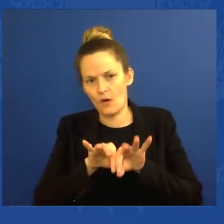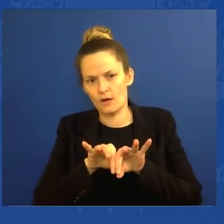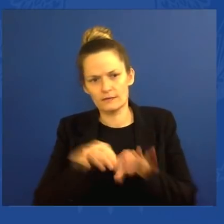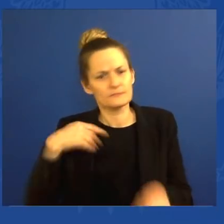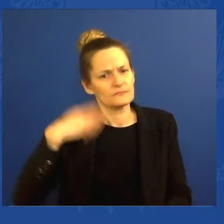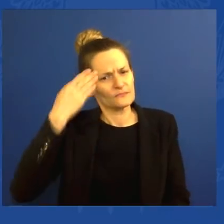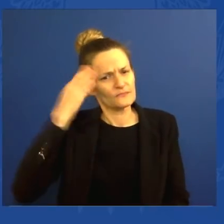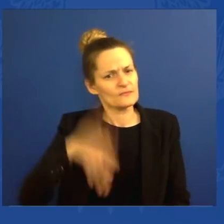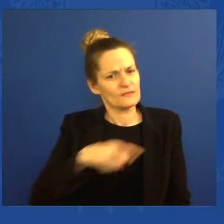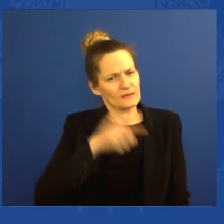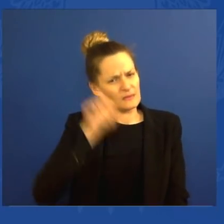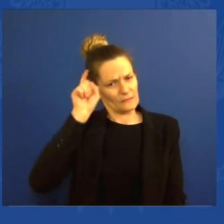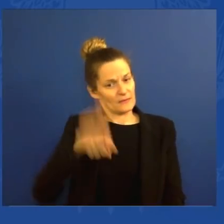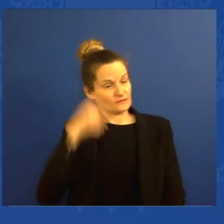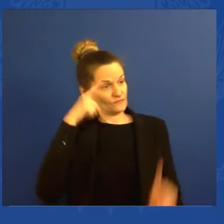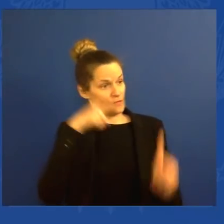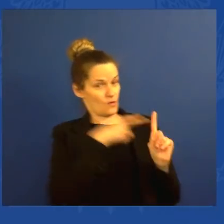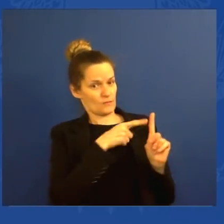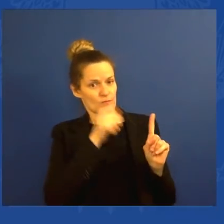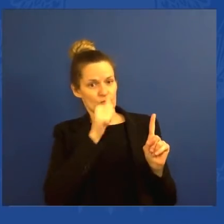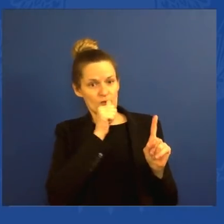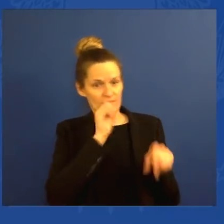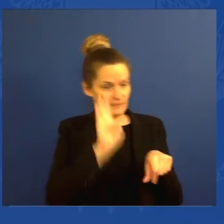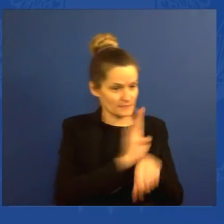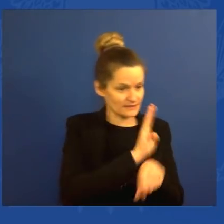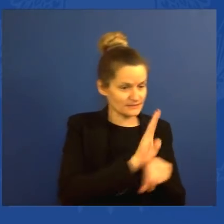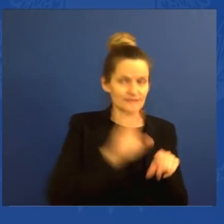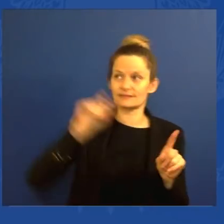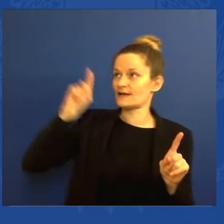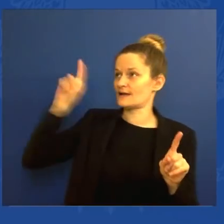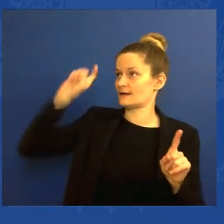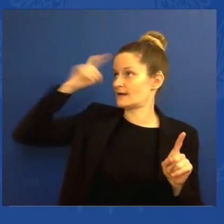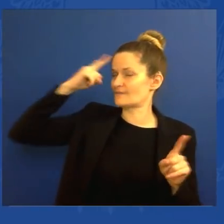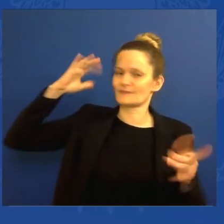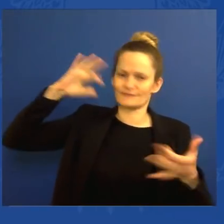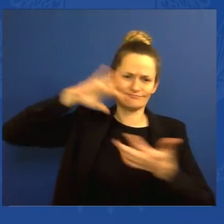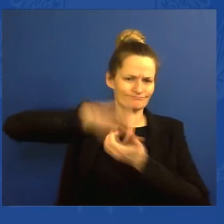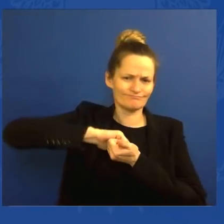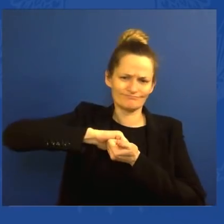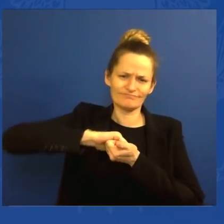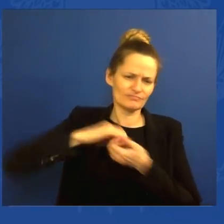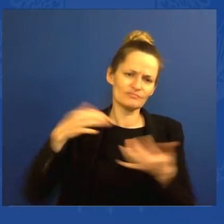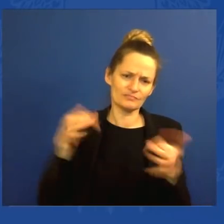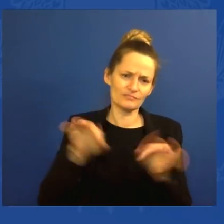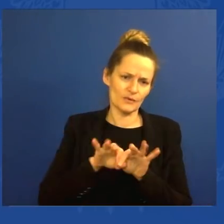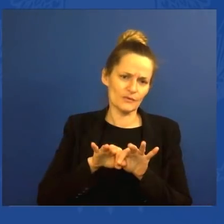with the Department of Energy -- a 21st Century Truck Program. And in that program, we were able to advance technology